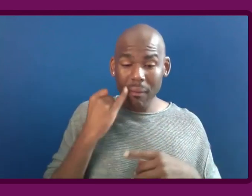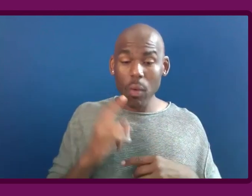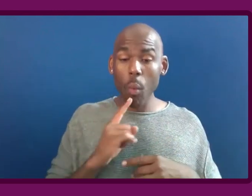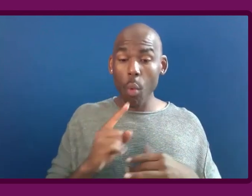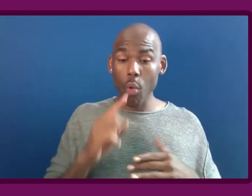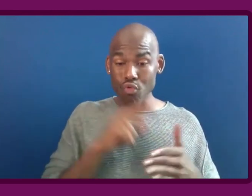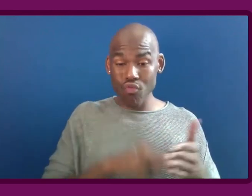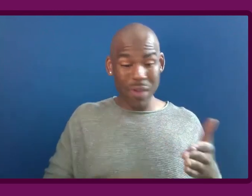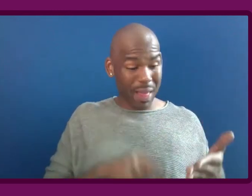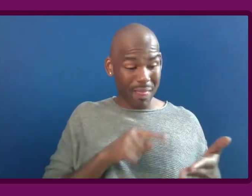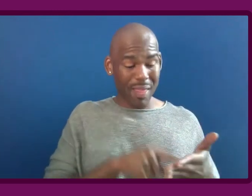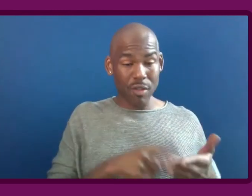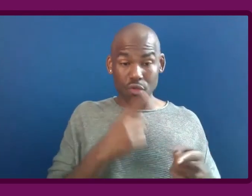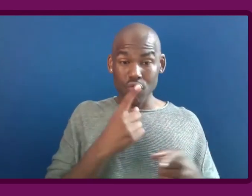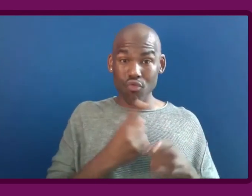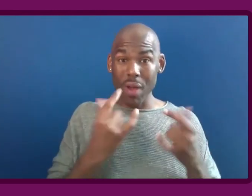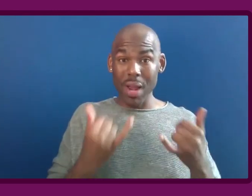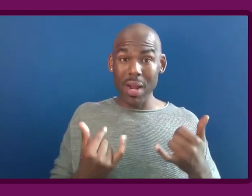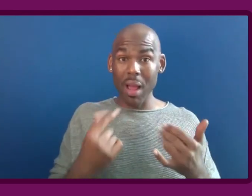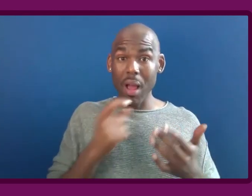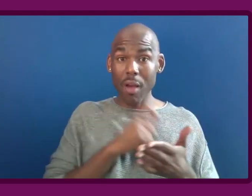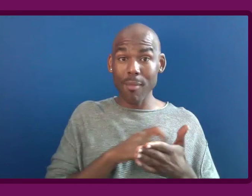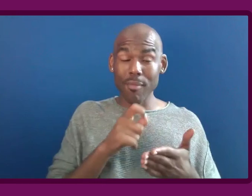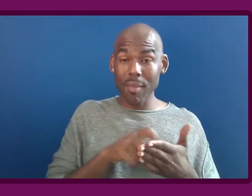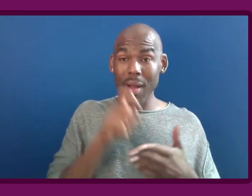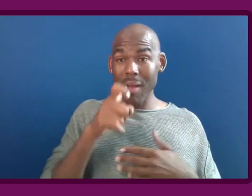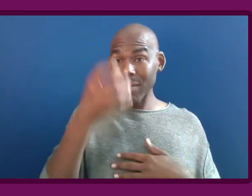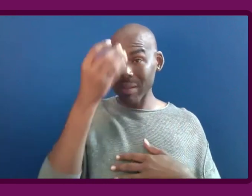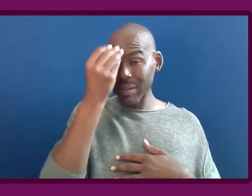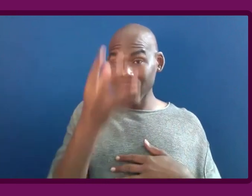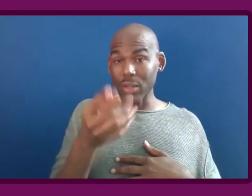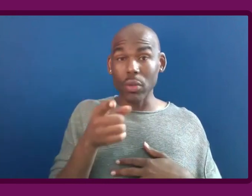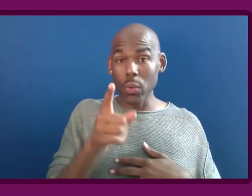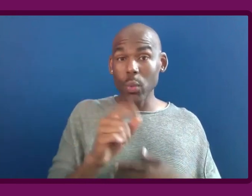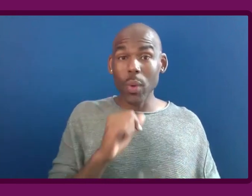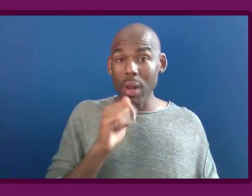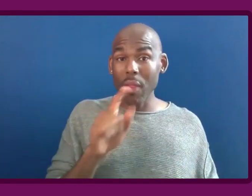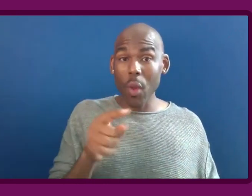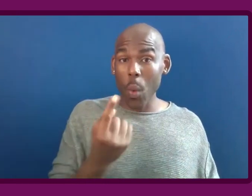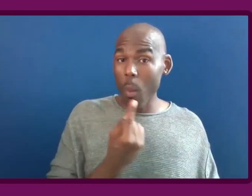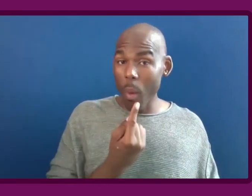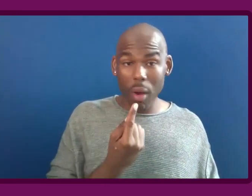it's just like here's this woman that I've never met in my life, I just admire her work so much,